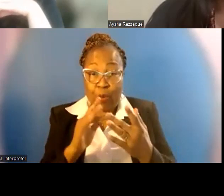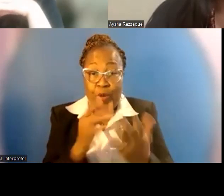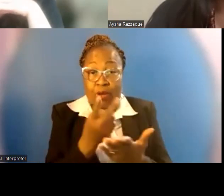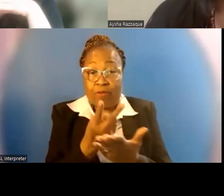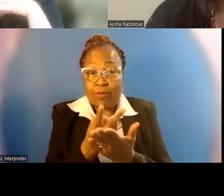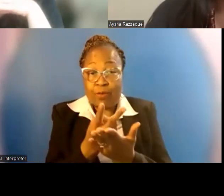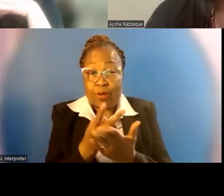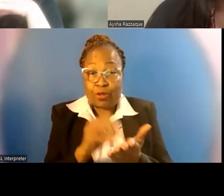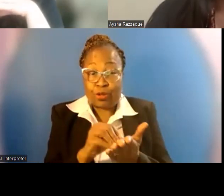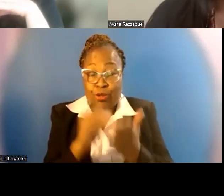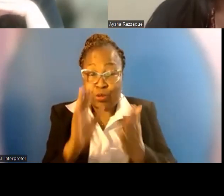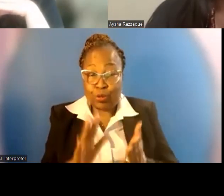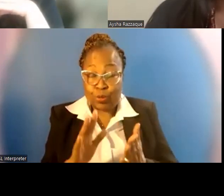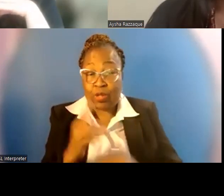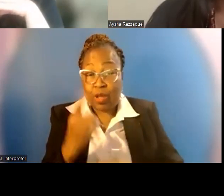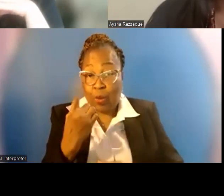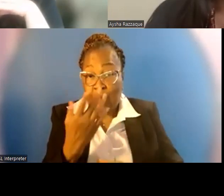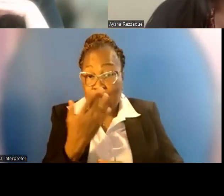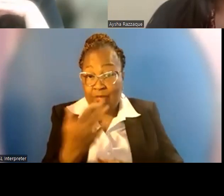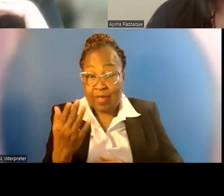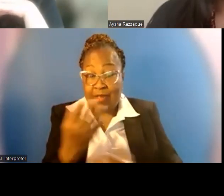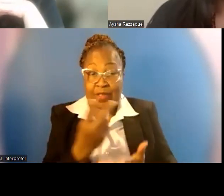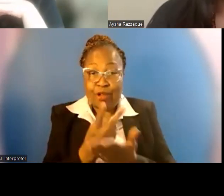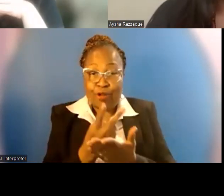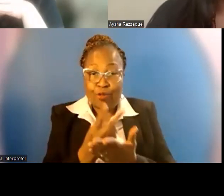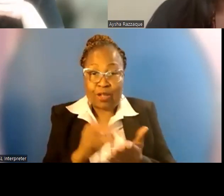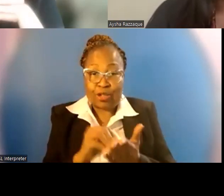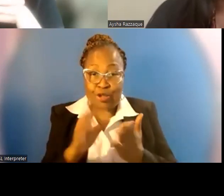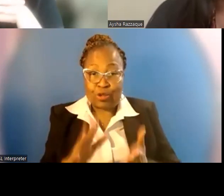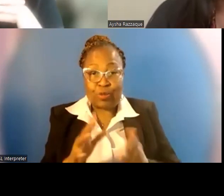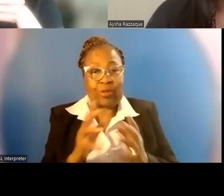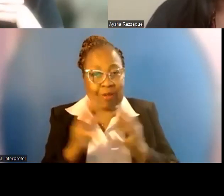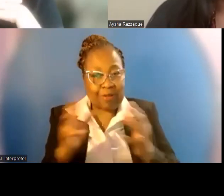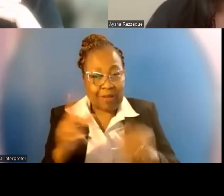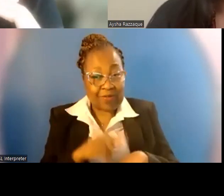and one thing that grad students are a lot of the time is TAs.